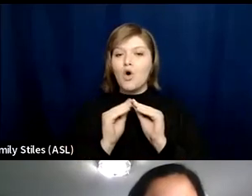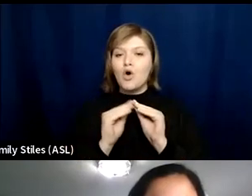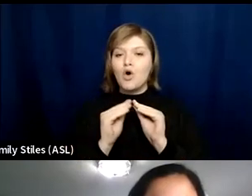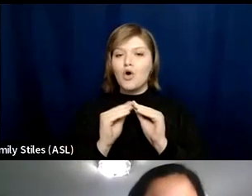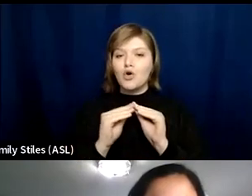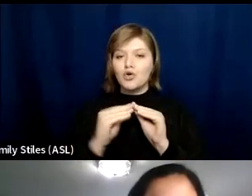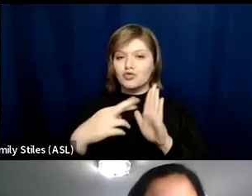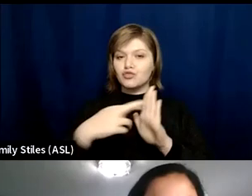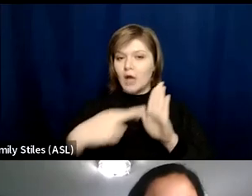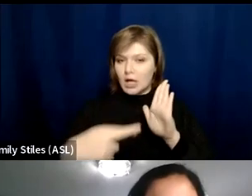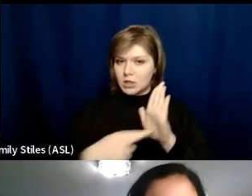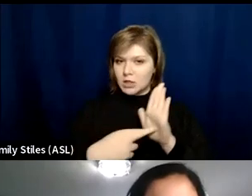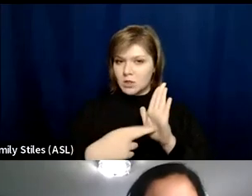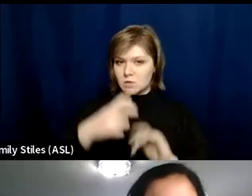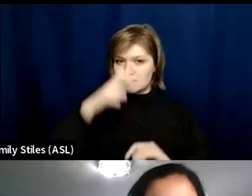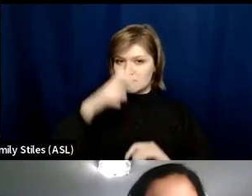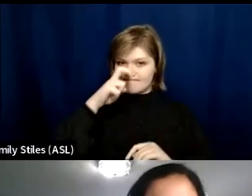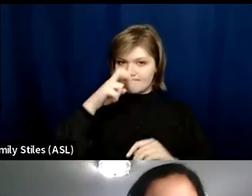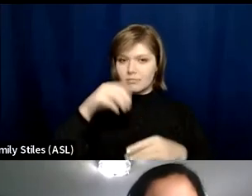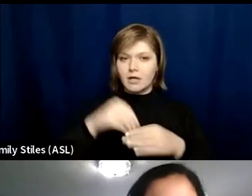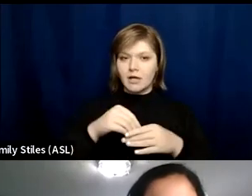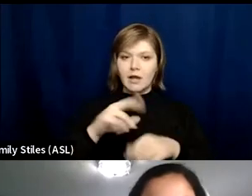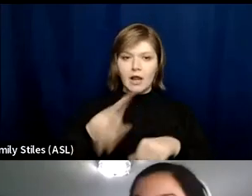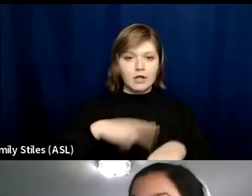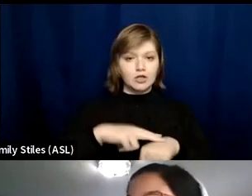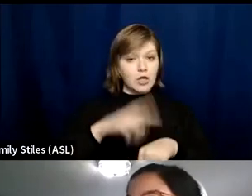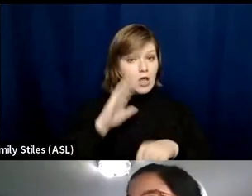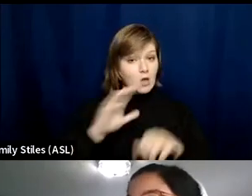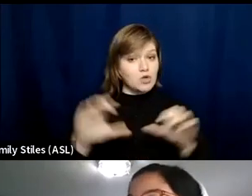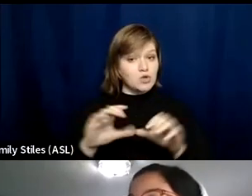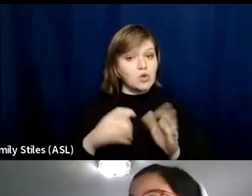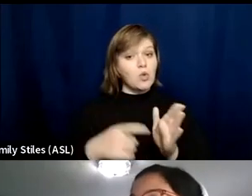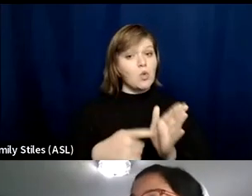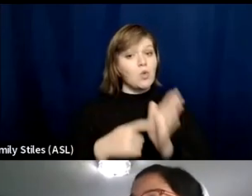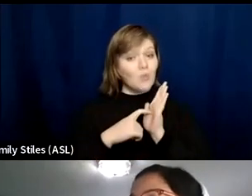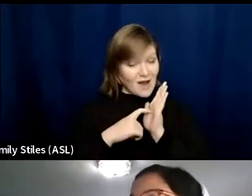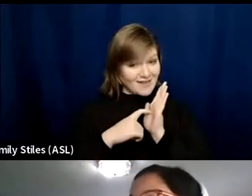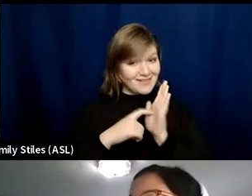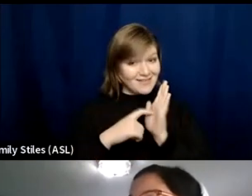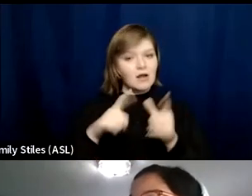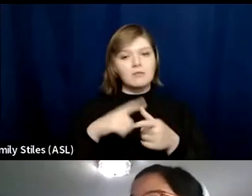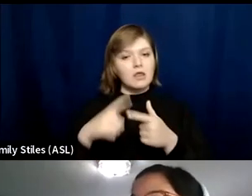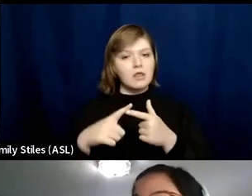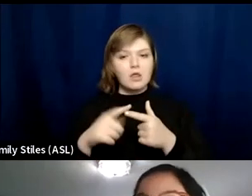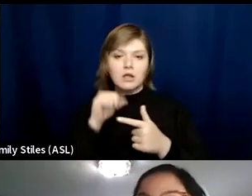commonly known, housing authorities can actually use funds to make